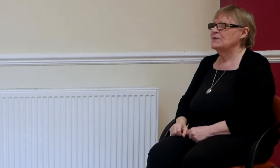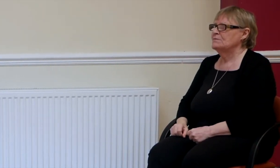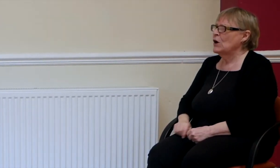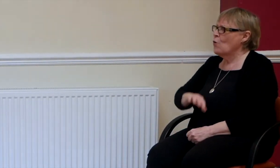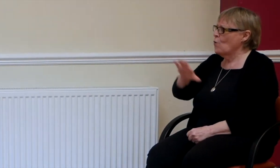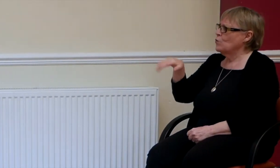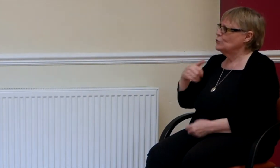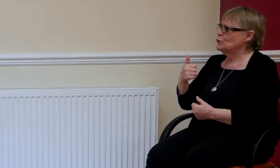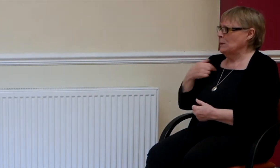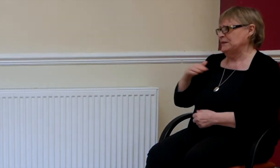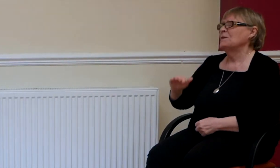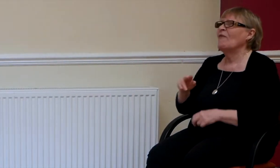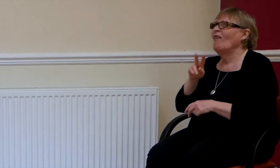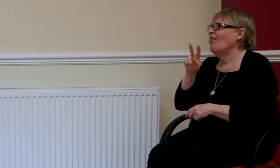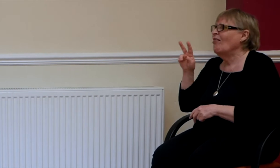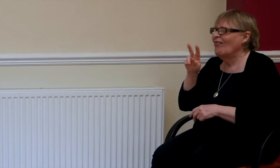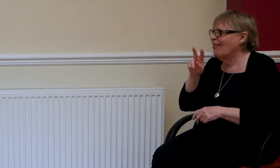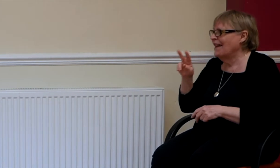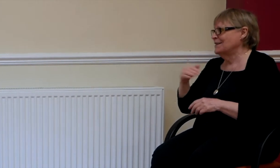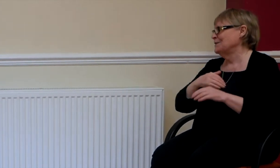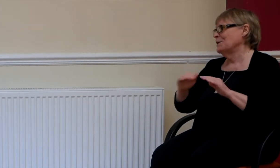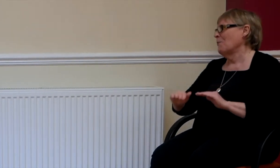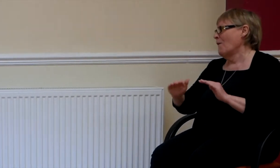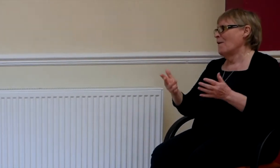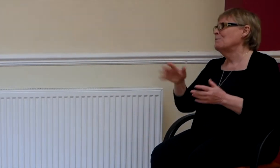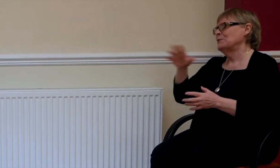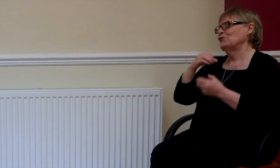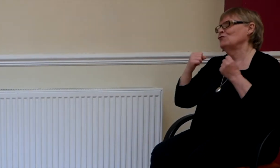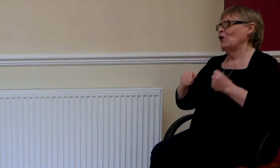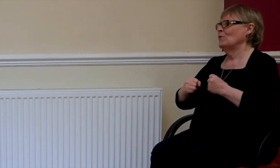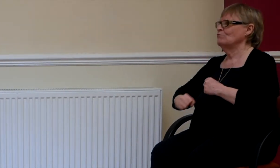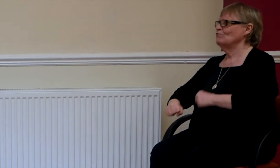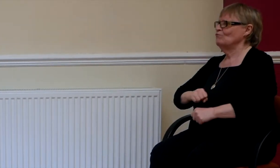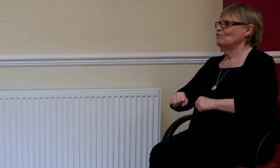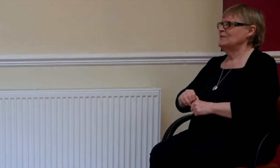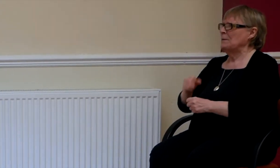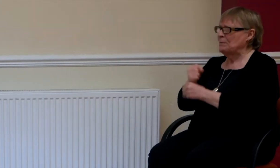They were all nice to me, because I was small. They were such strong characters.